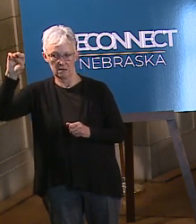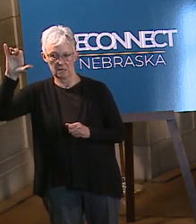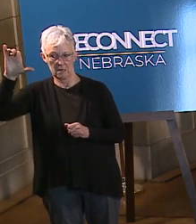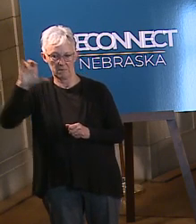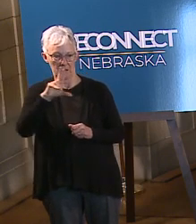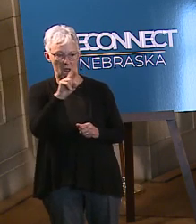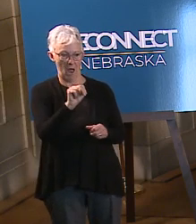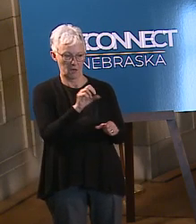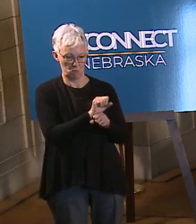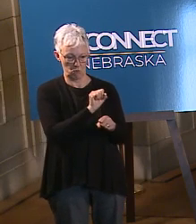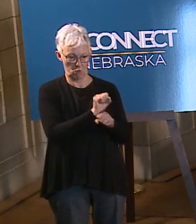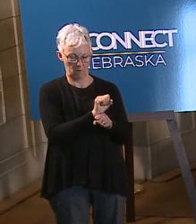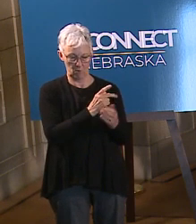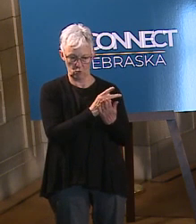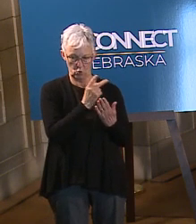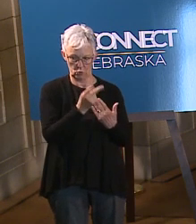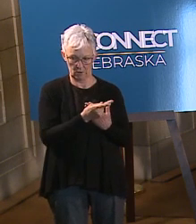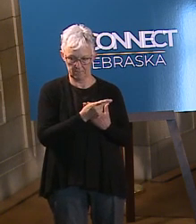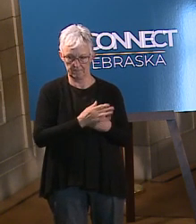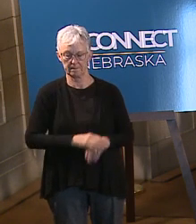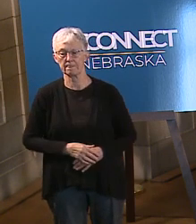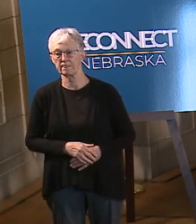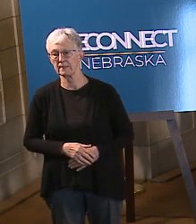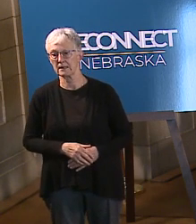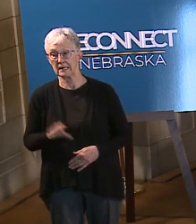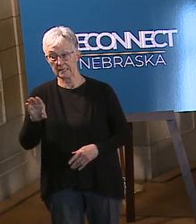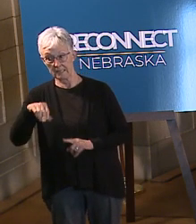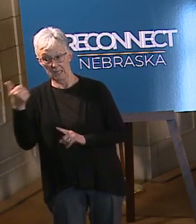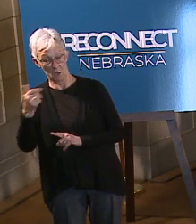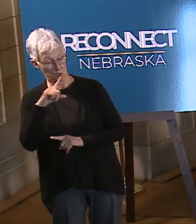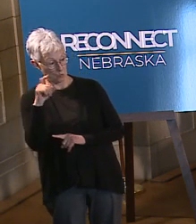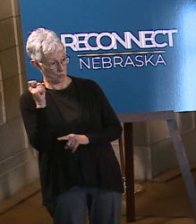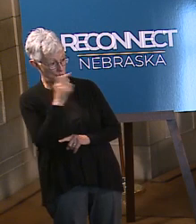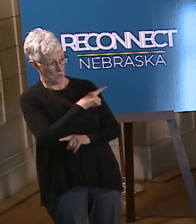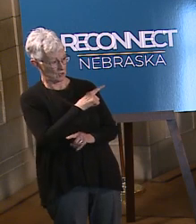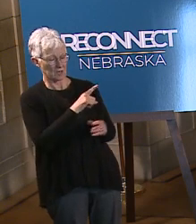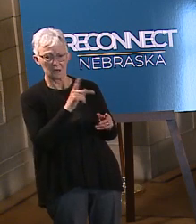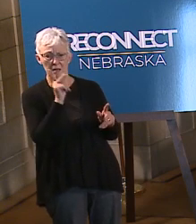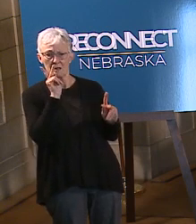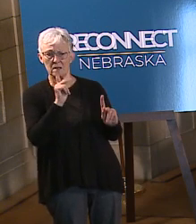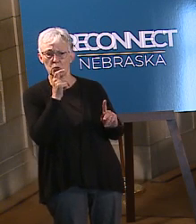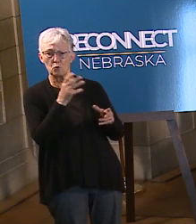PANDEMIC UNEMPLOYMENT PROGRAM, WE ARE MOVING FORWARD.